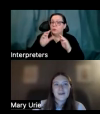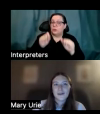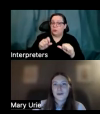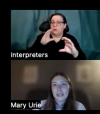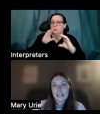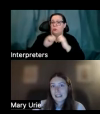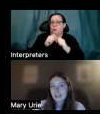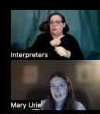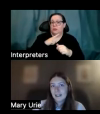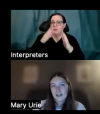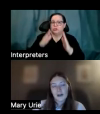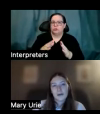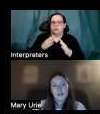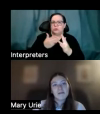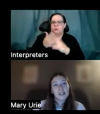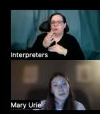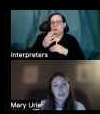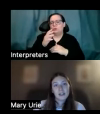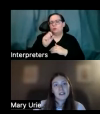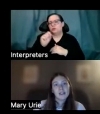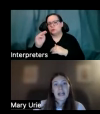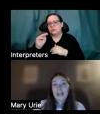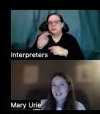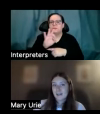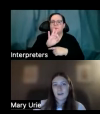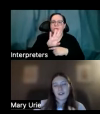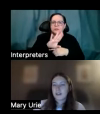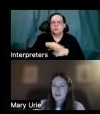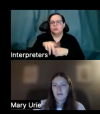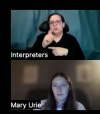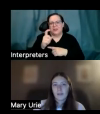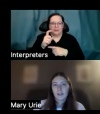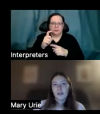through social media. So Facebook, x, which is the new